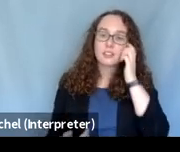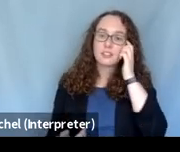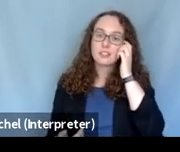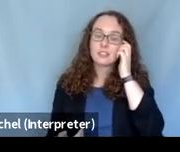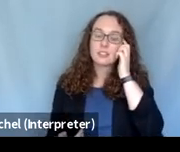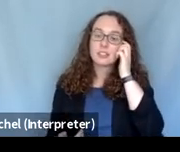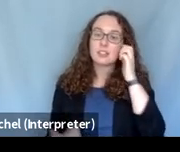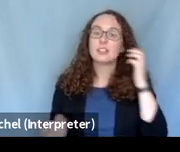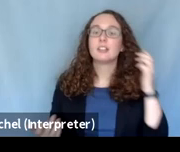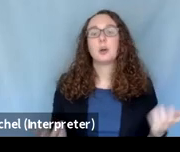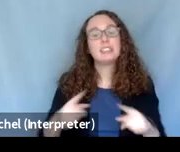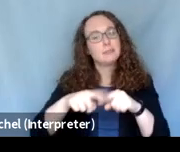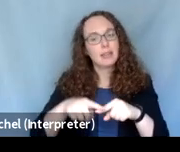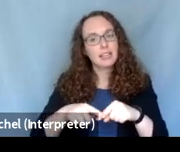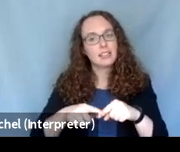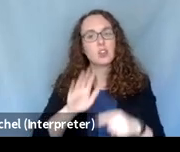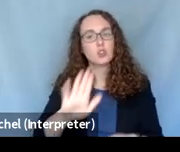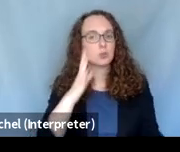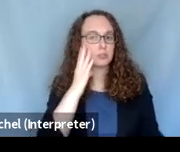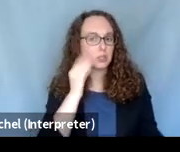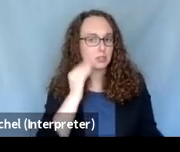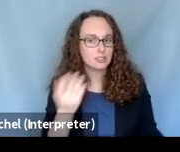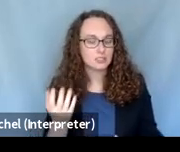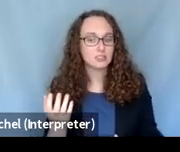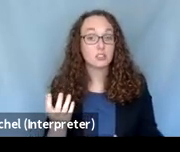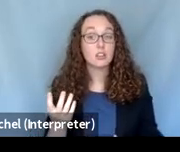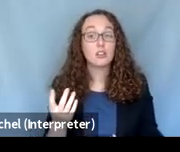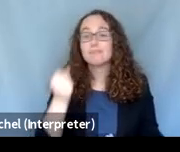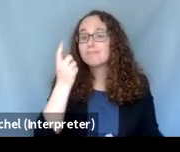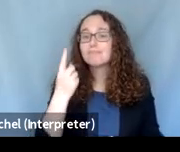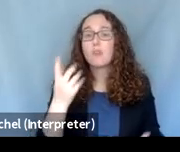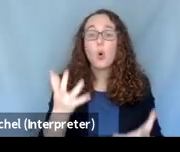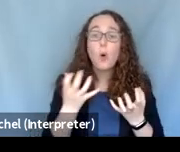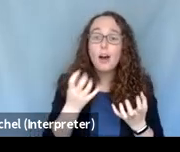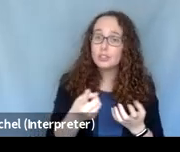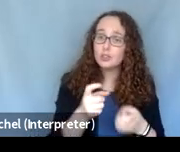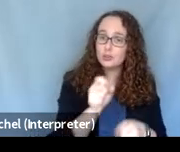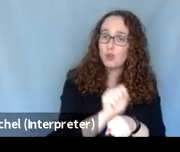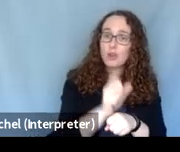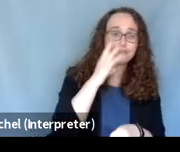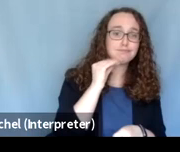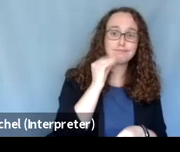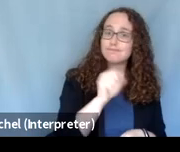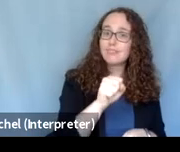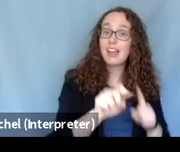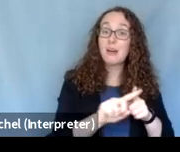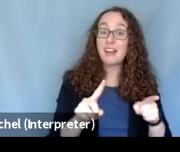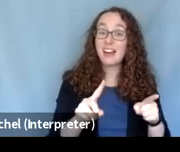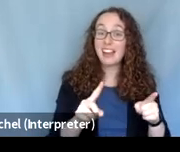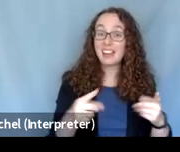know I had to during college but also we don't want it to interfere with class time so it's kind of a balancing game